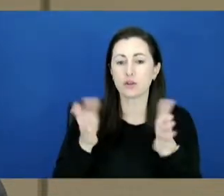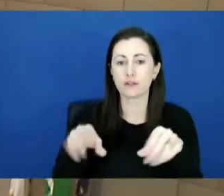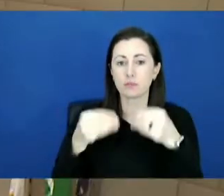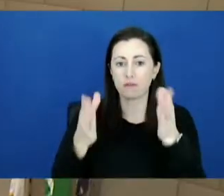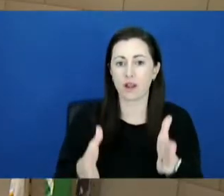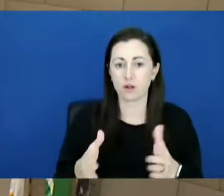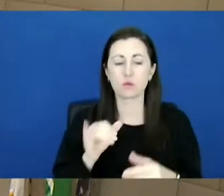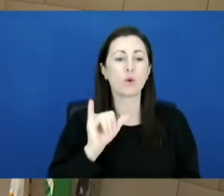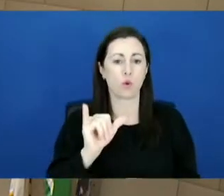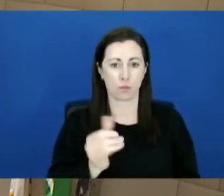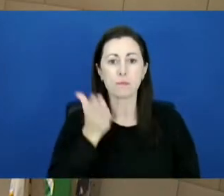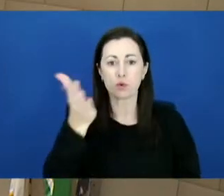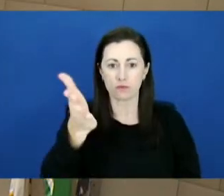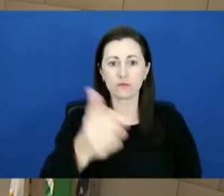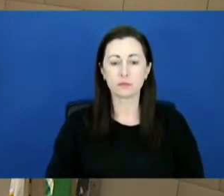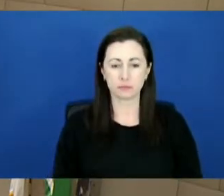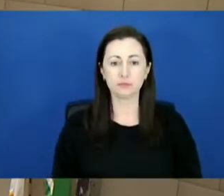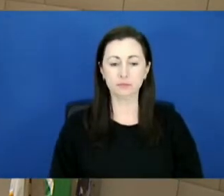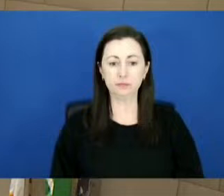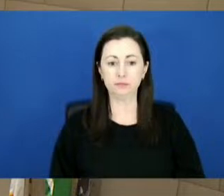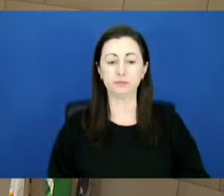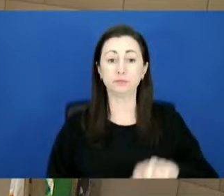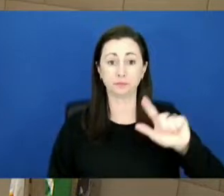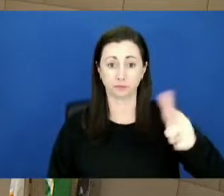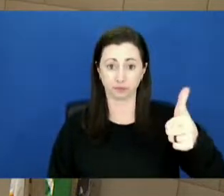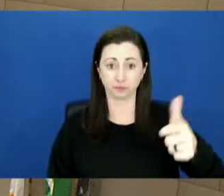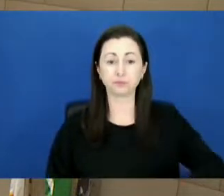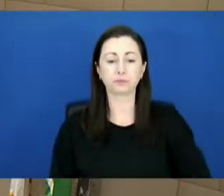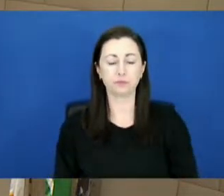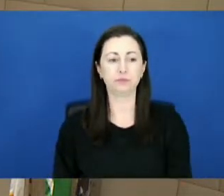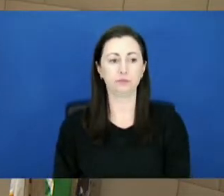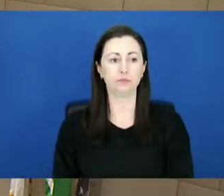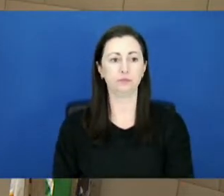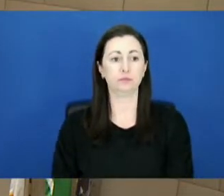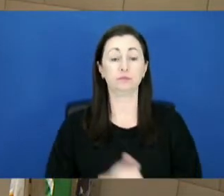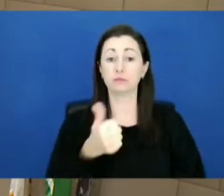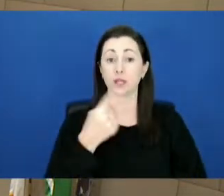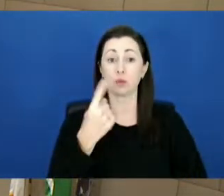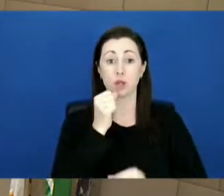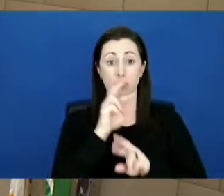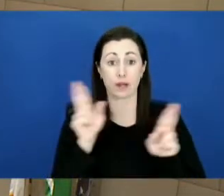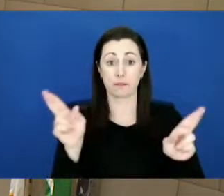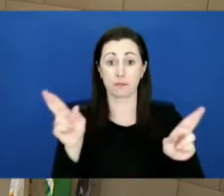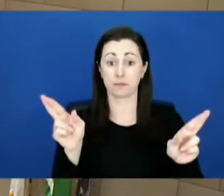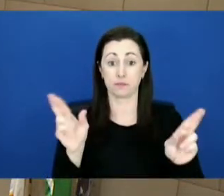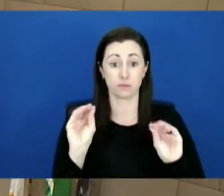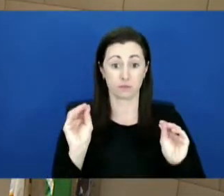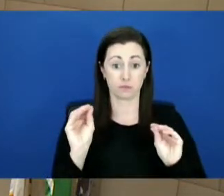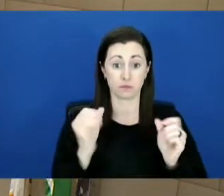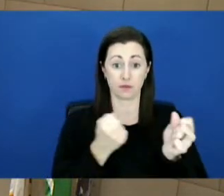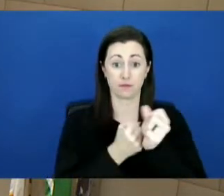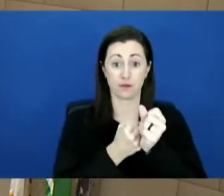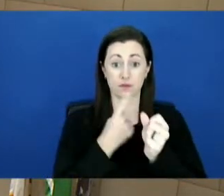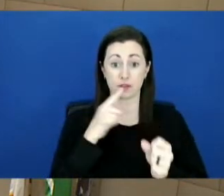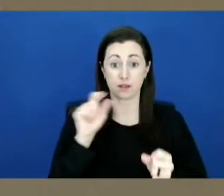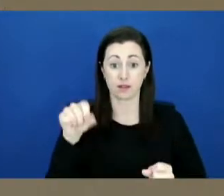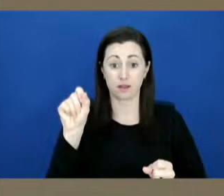PROVIDERS. UH-HUH. OKAY. SO MOVED, MR. CHAIRMAN. SECOND.